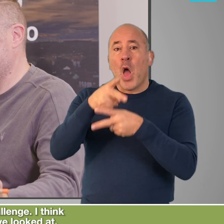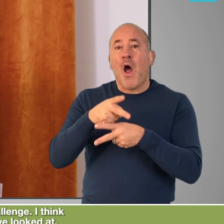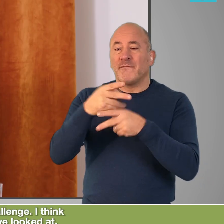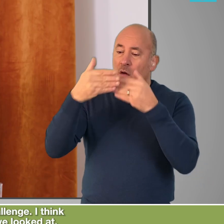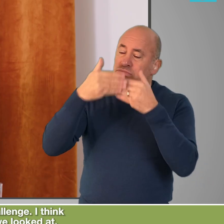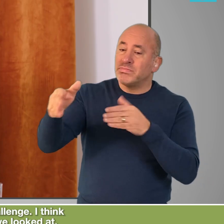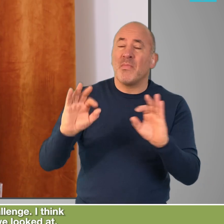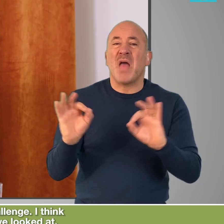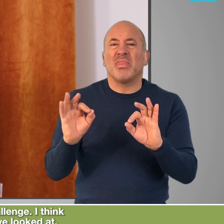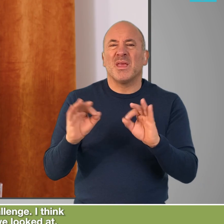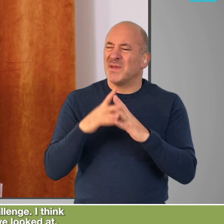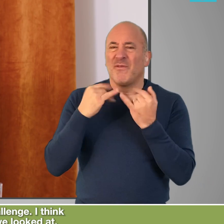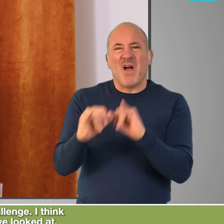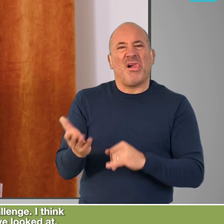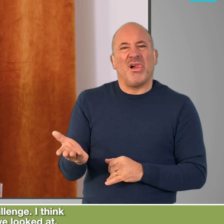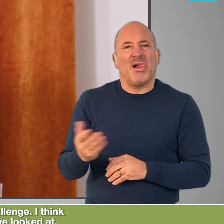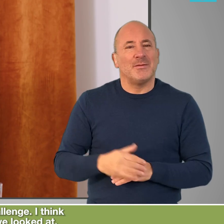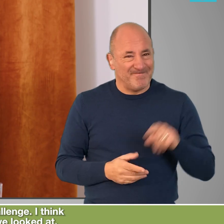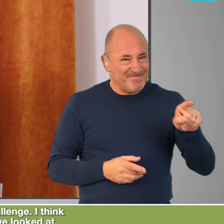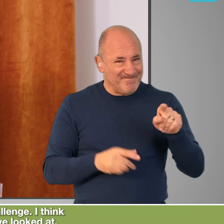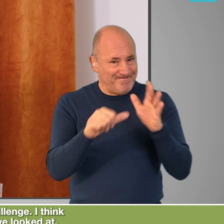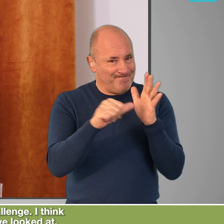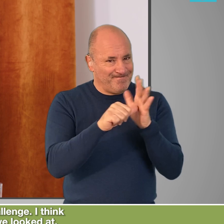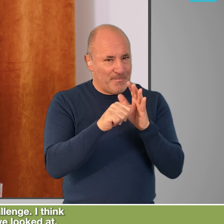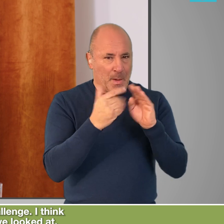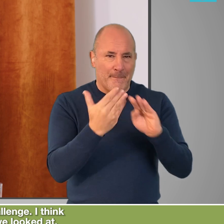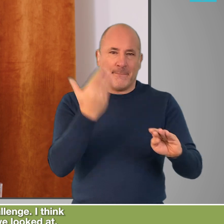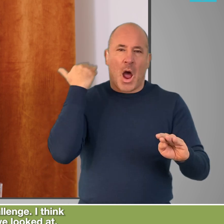That is the biggest challenge. I think in the past when we've looked at,